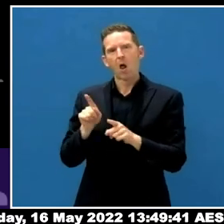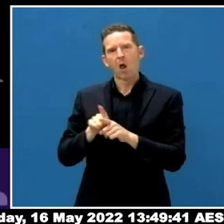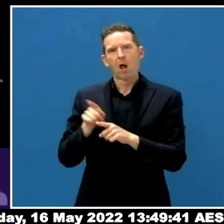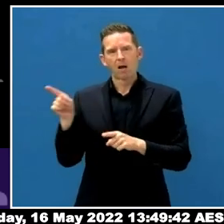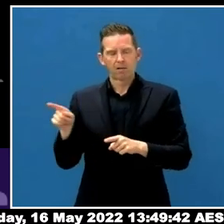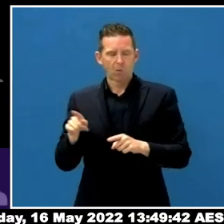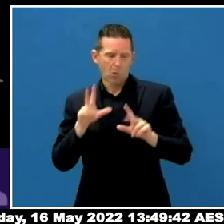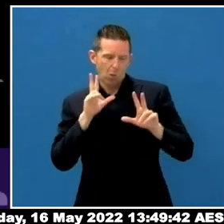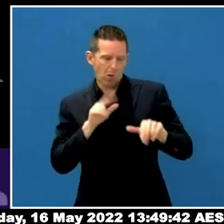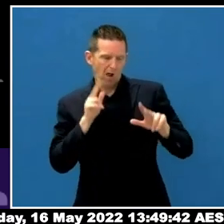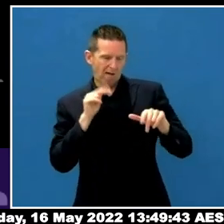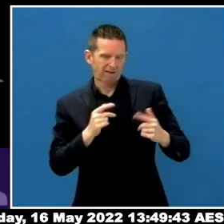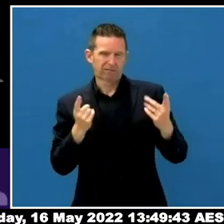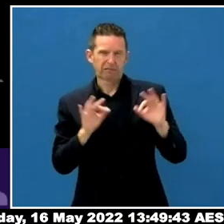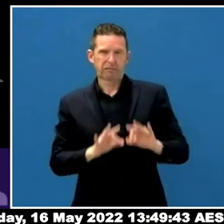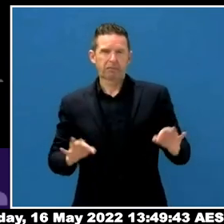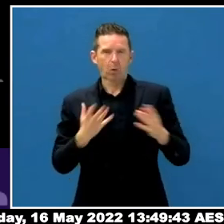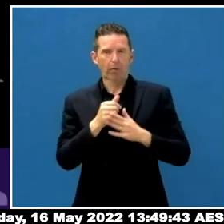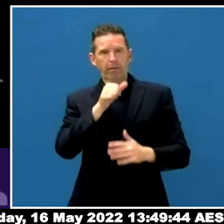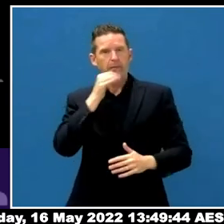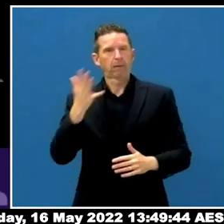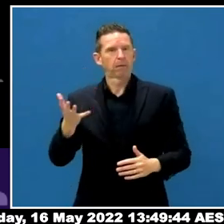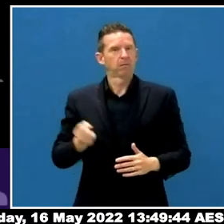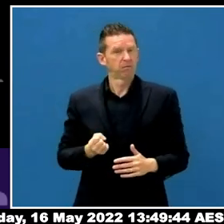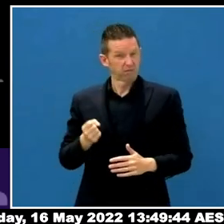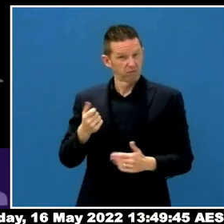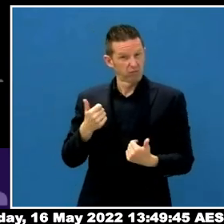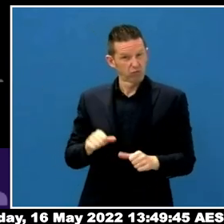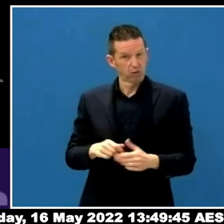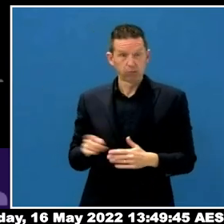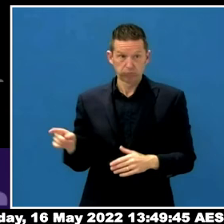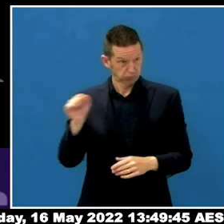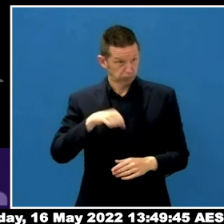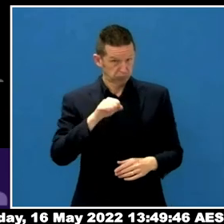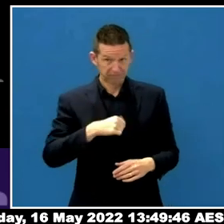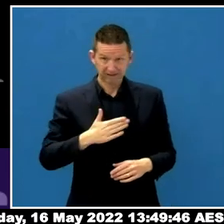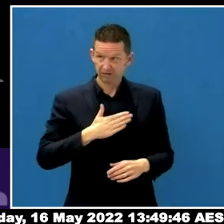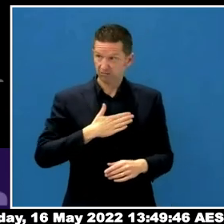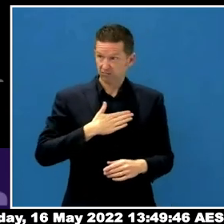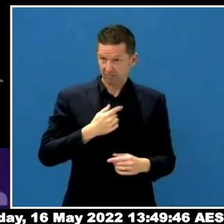I mean, I was trained professionally and I know a lot of the staff down there, none of